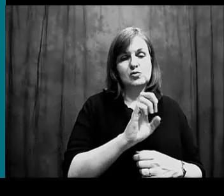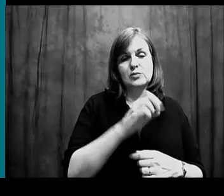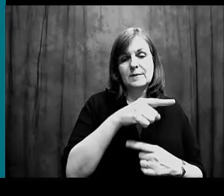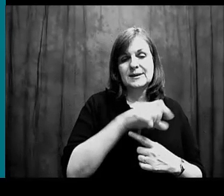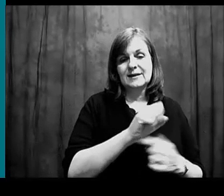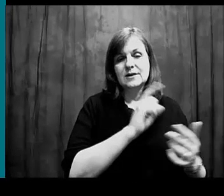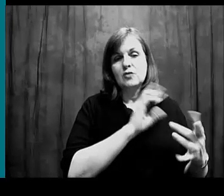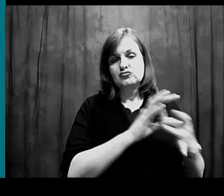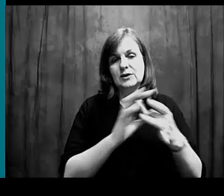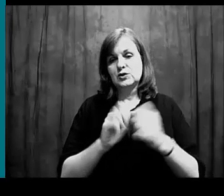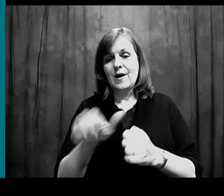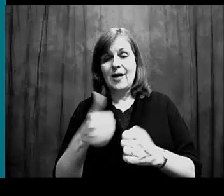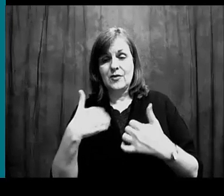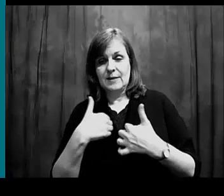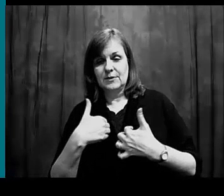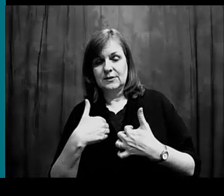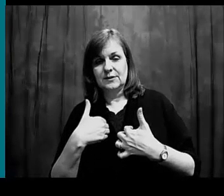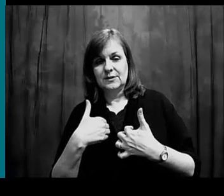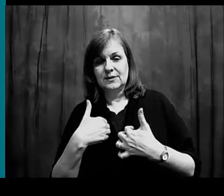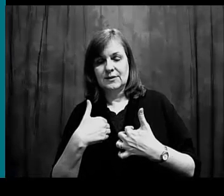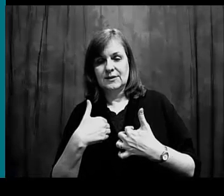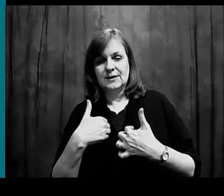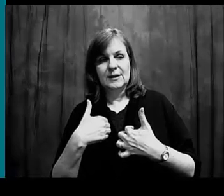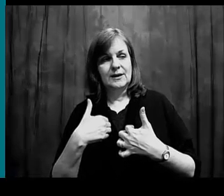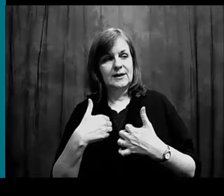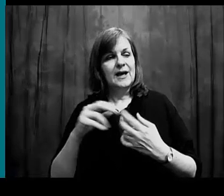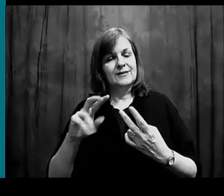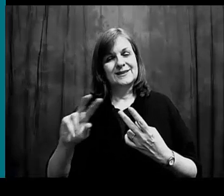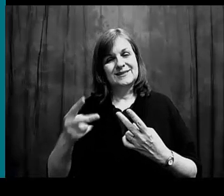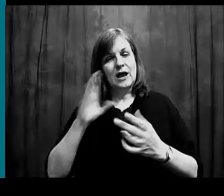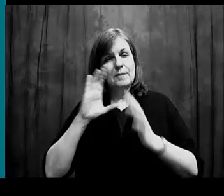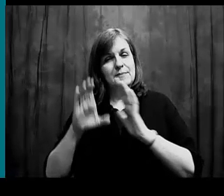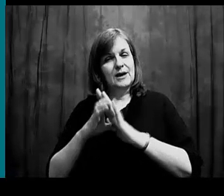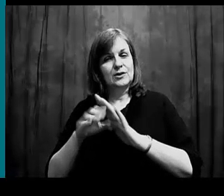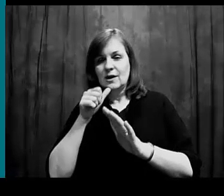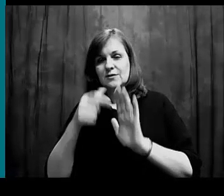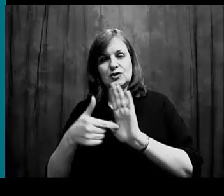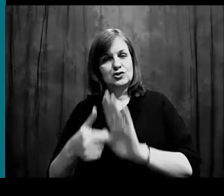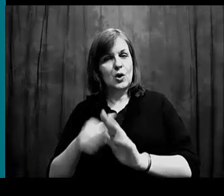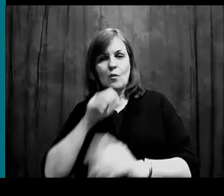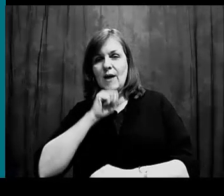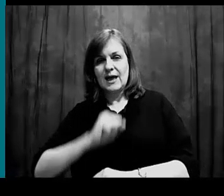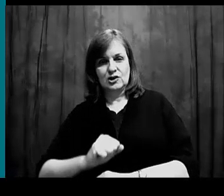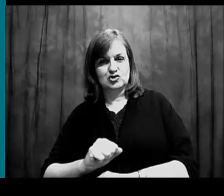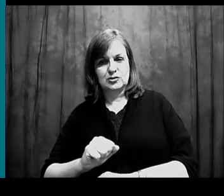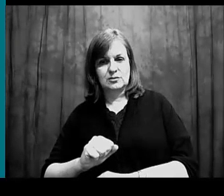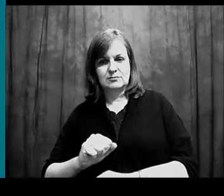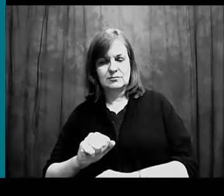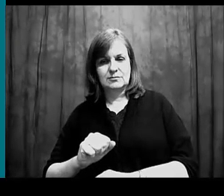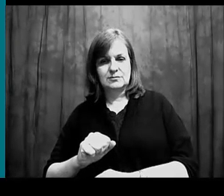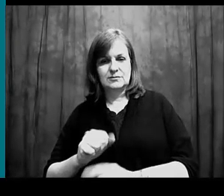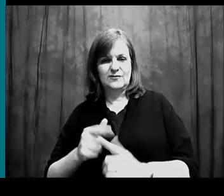and so on we no longer look at age from side to side that's not the concern any more